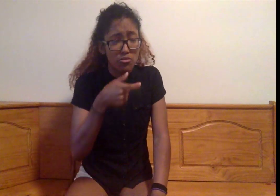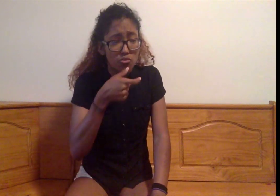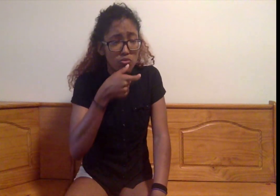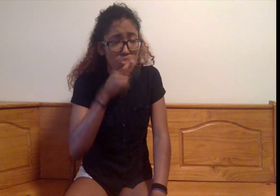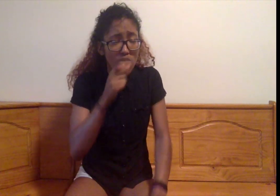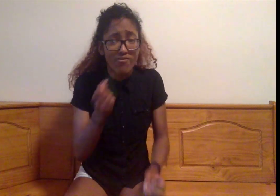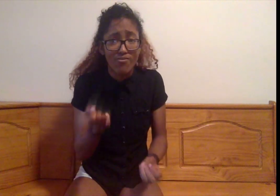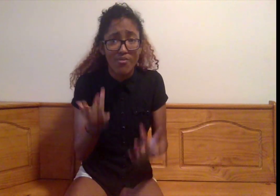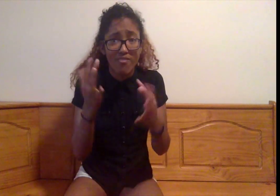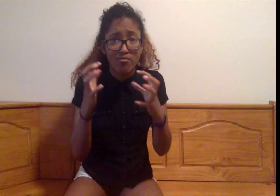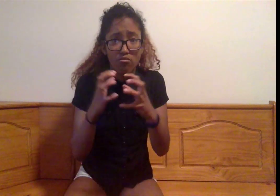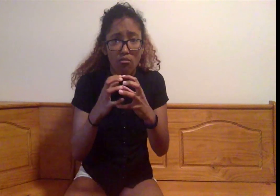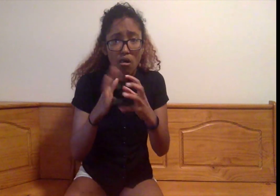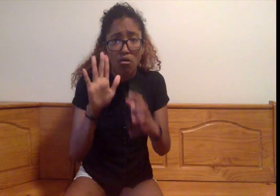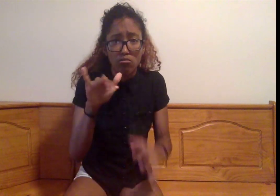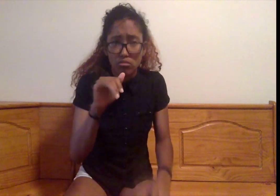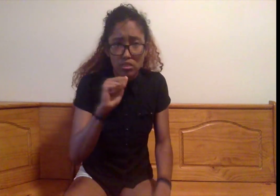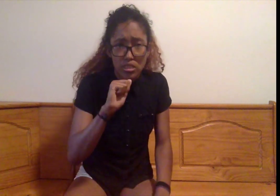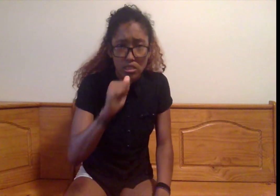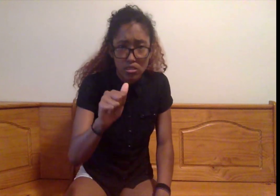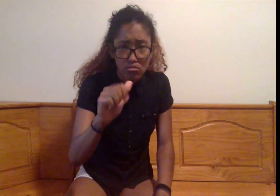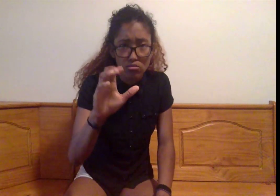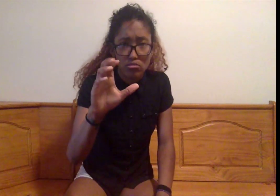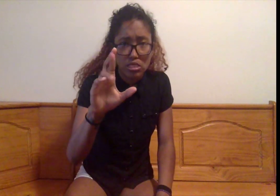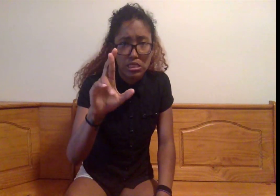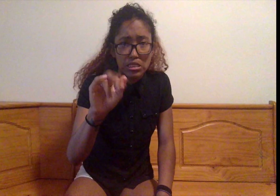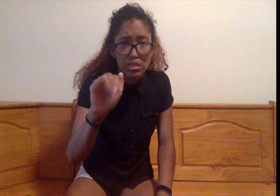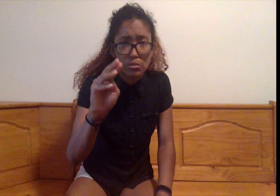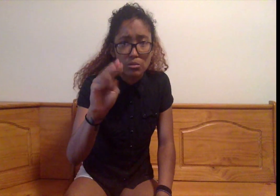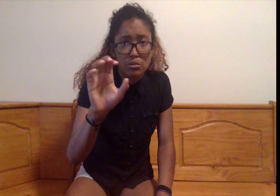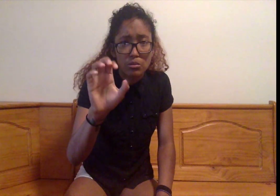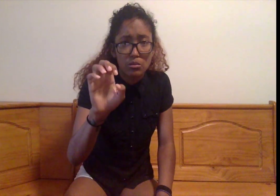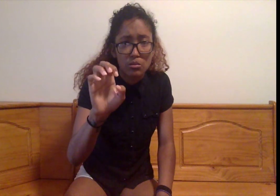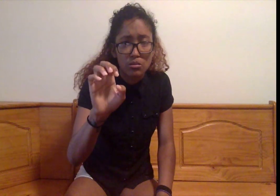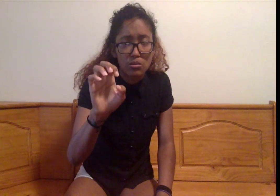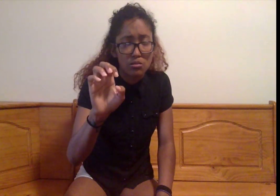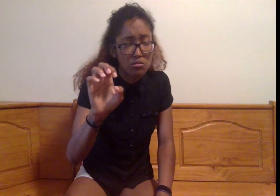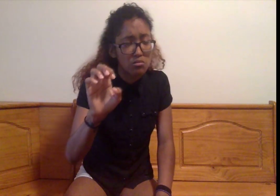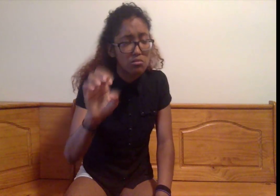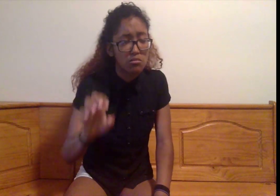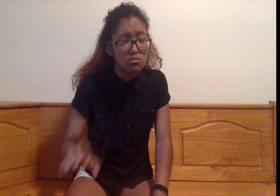Sipping fireball is not your crime.